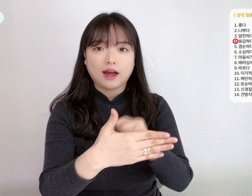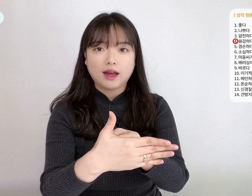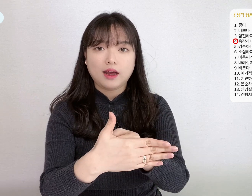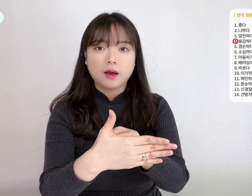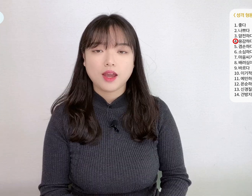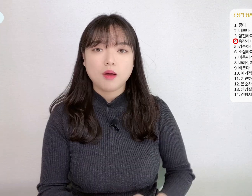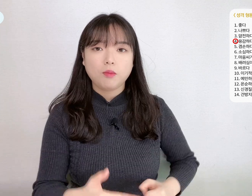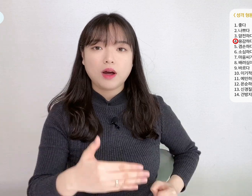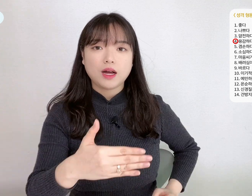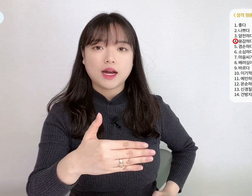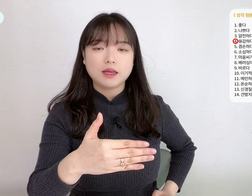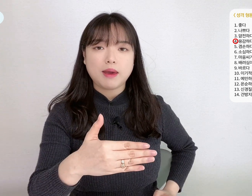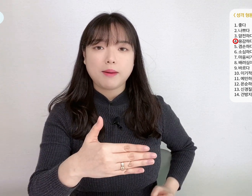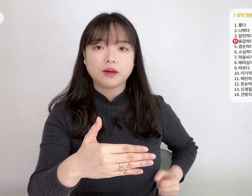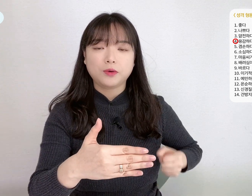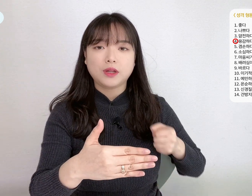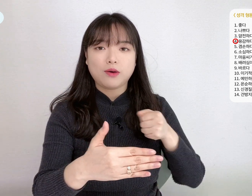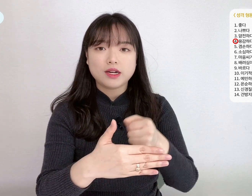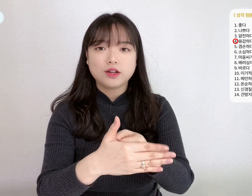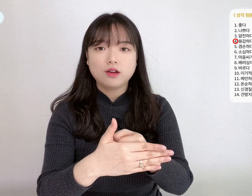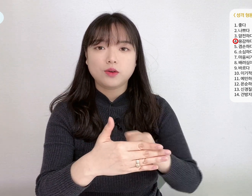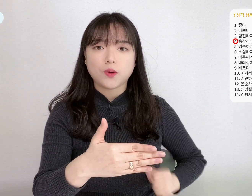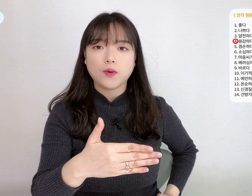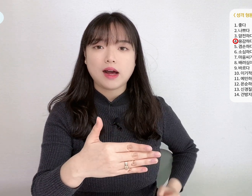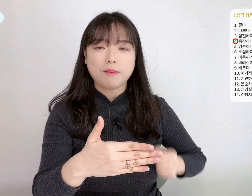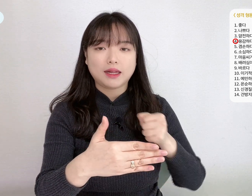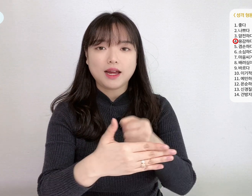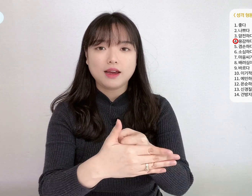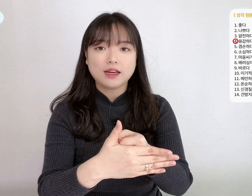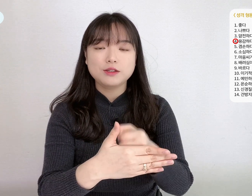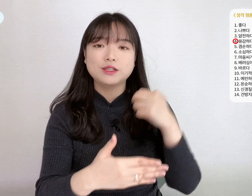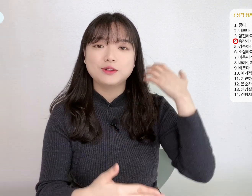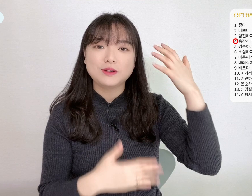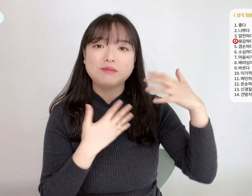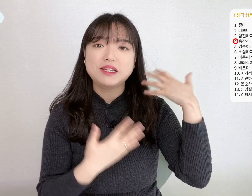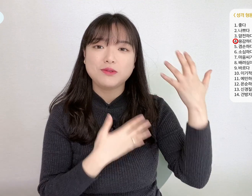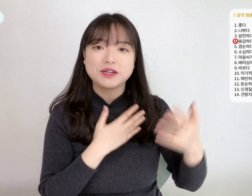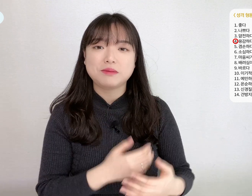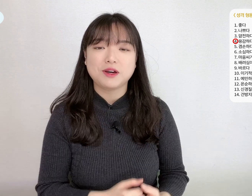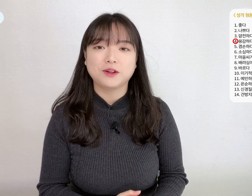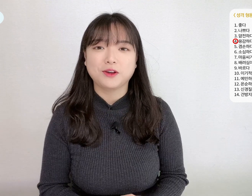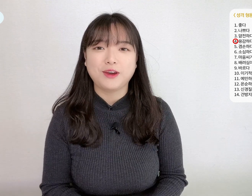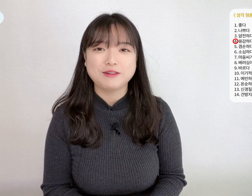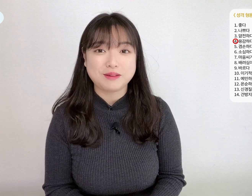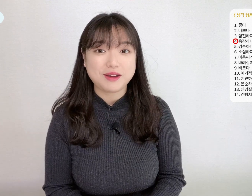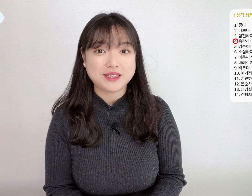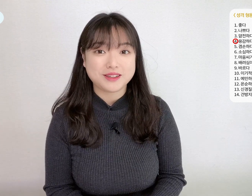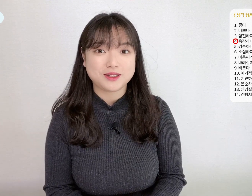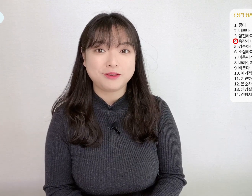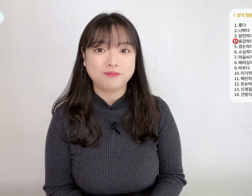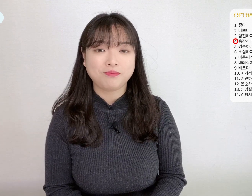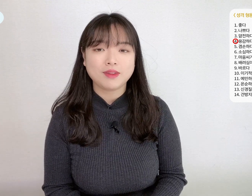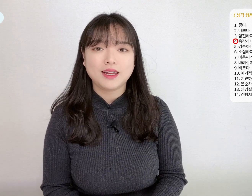and you are brave If you visualize it like this, it will be easier to memorize, right?